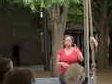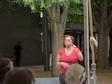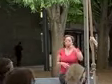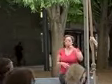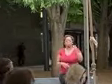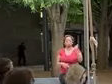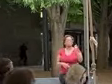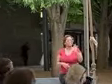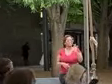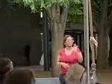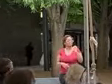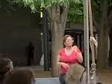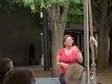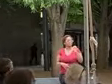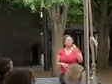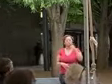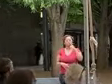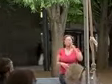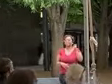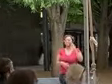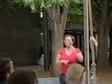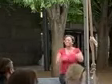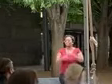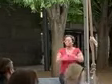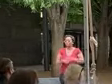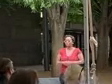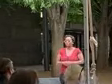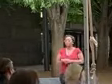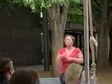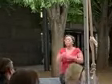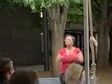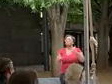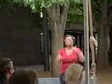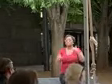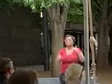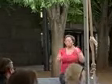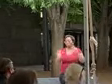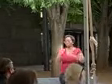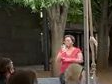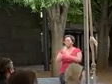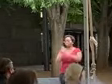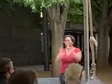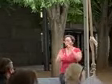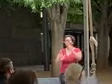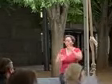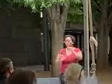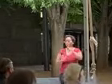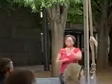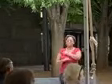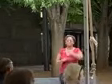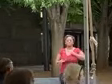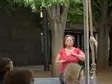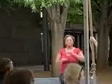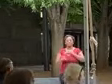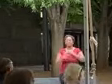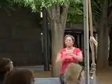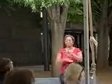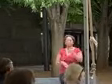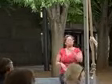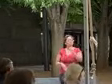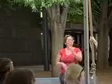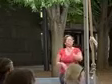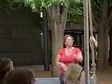She was elected to the United States Senate in 2018 after representing Illinois' 8th Congressional District